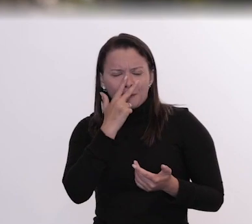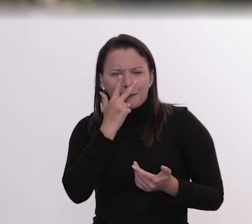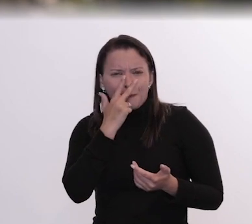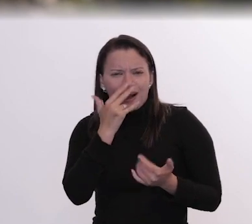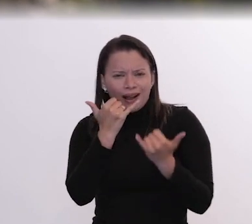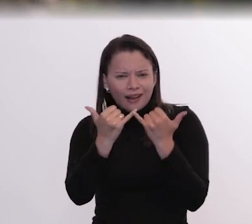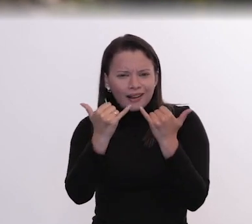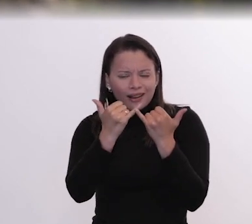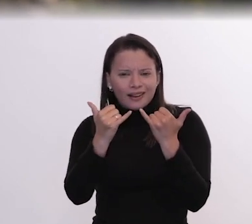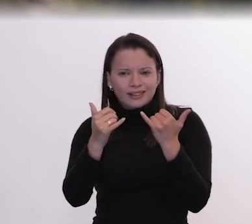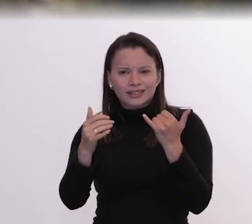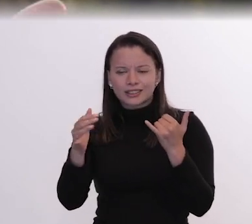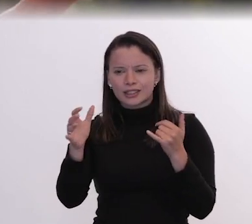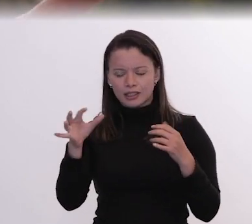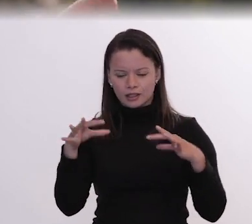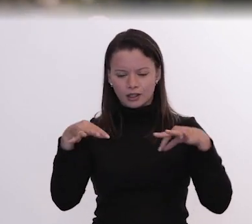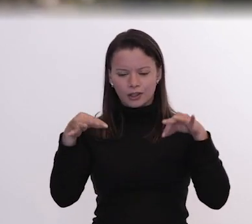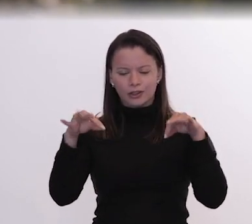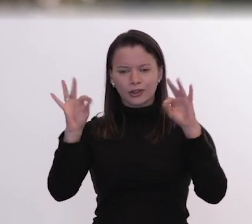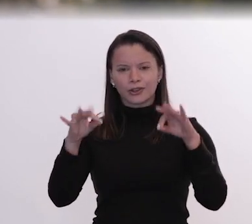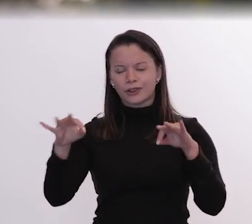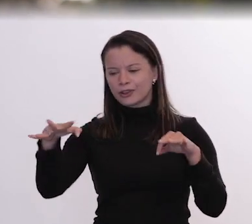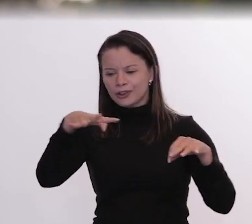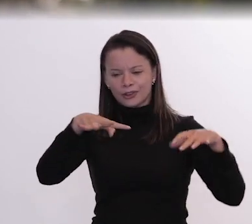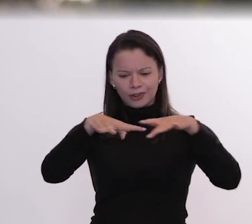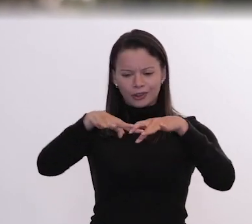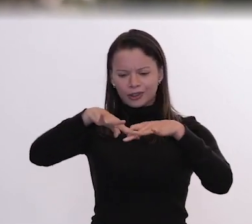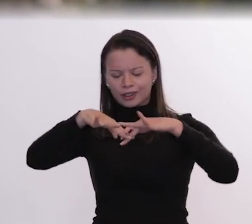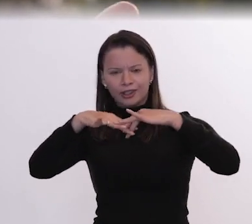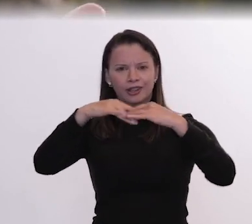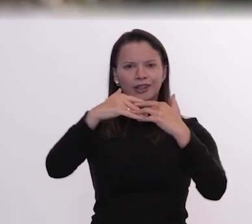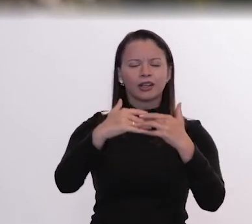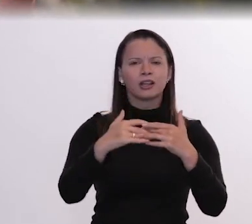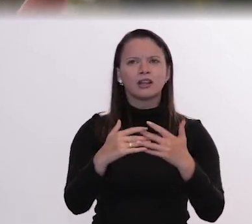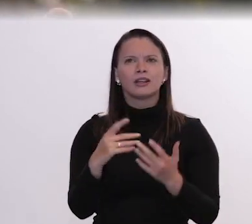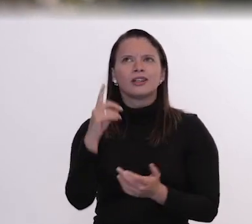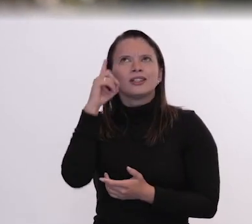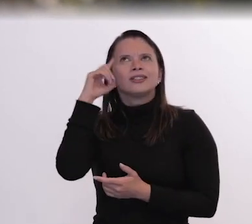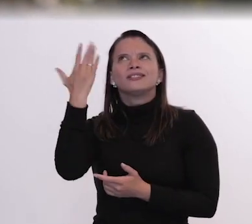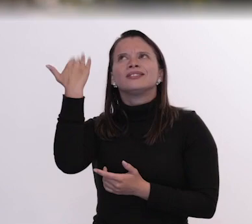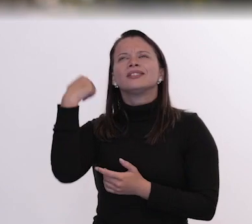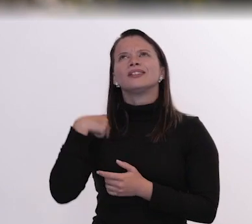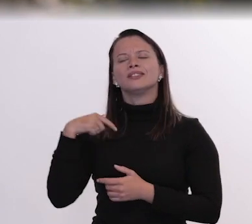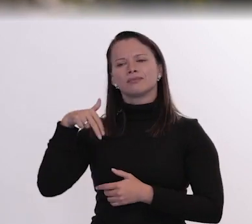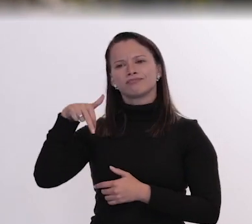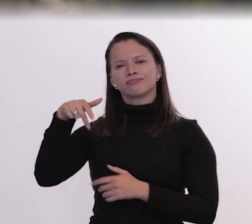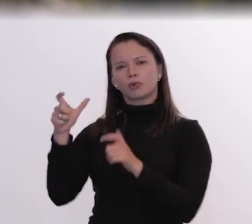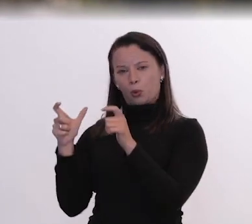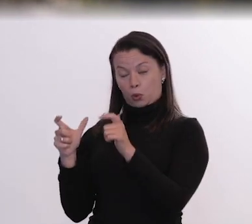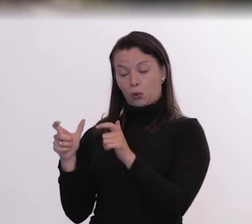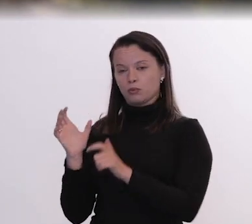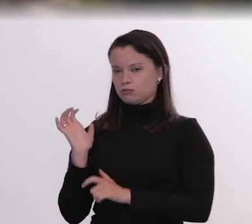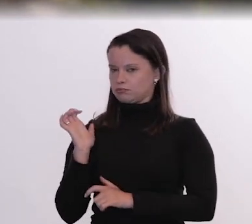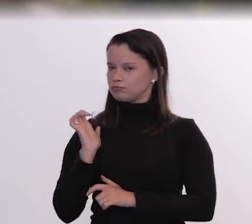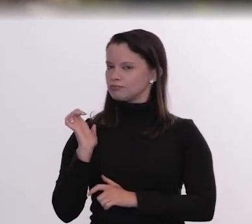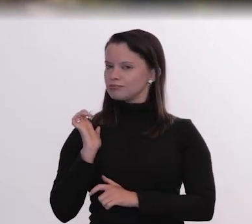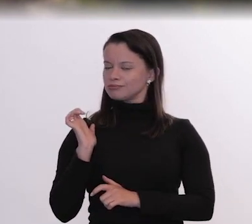an absurd situation. On the other day I was walking on a sidewalk, in a wealthy neighborhood, and the person had a lot of money and his sidewalk was made